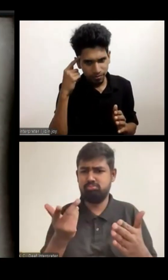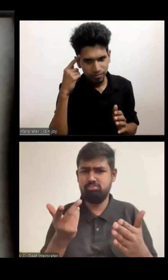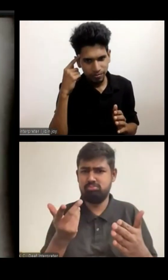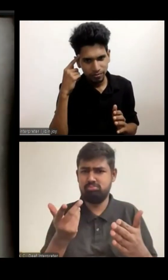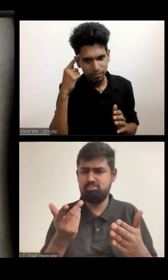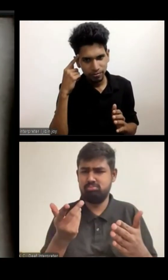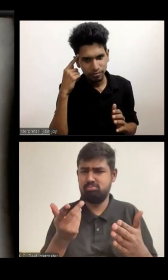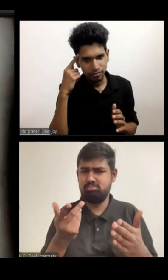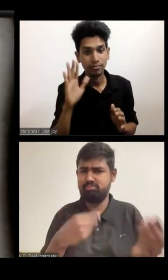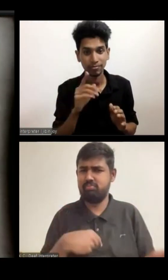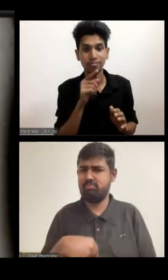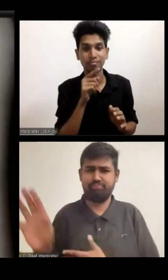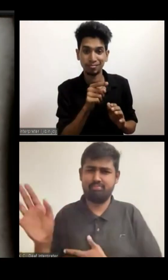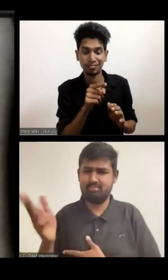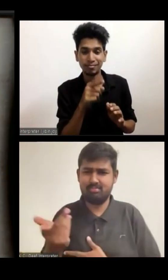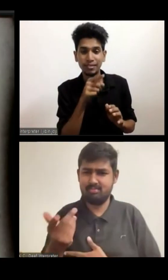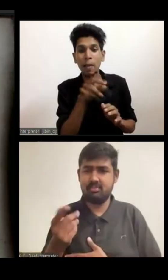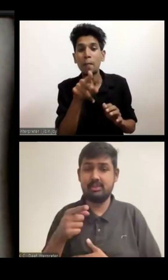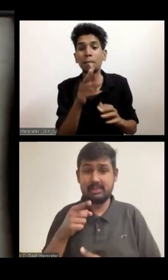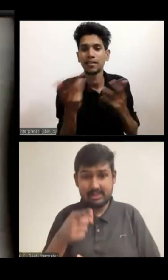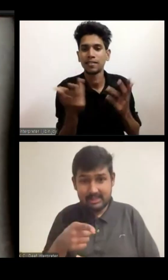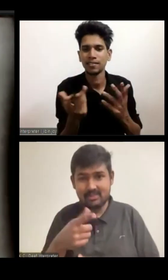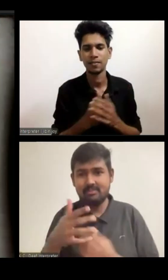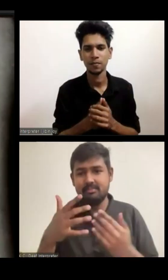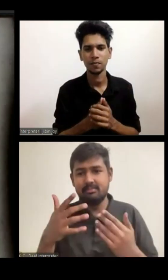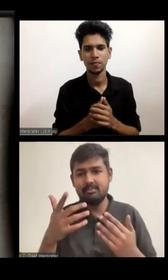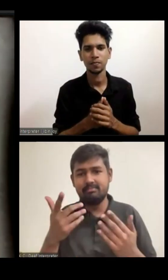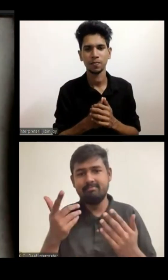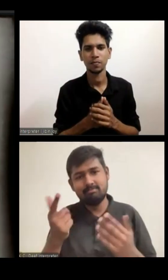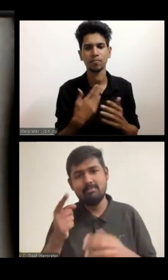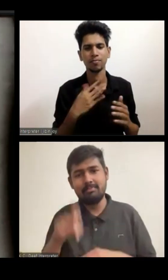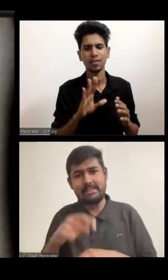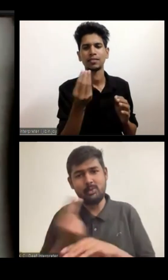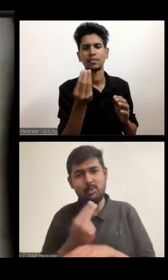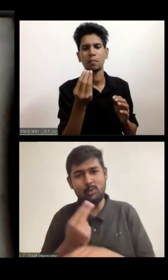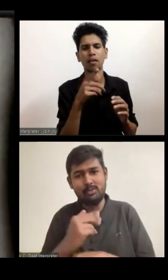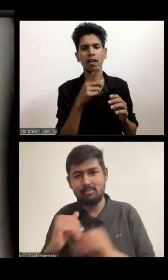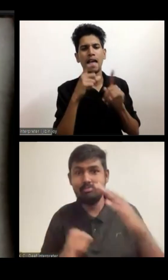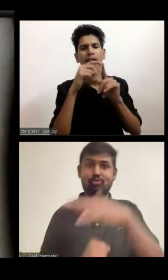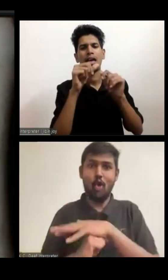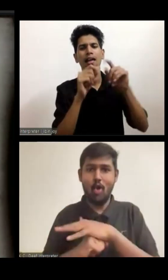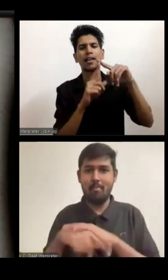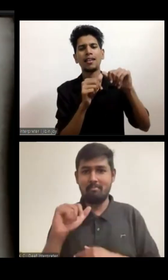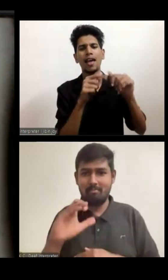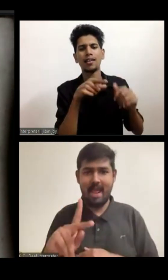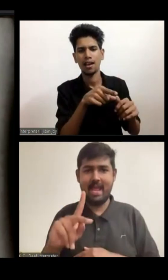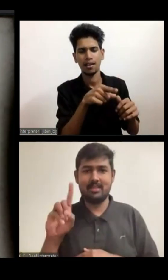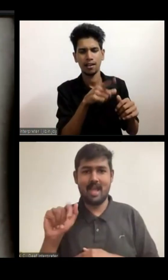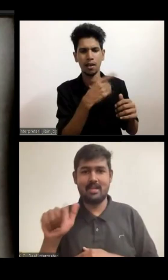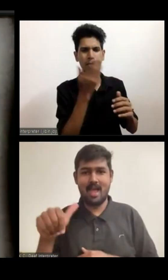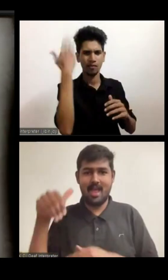and feed the data into some analytic system, which can show the businesses that now there are these